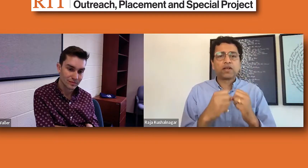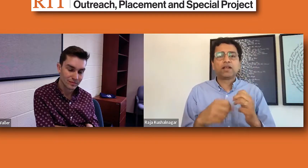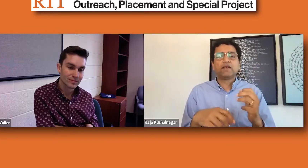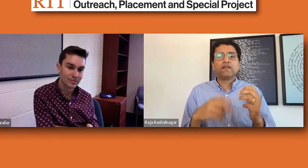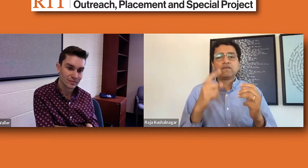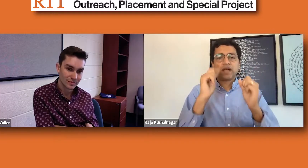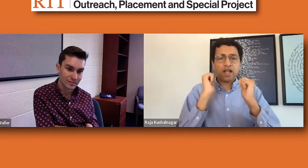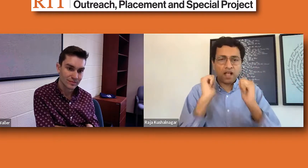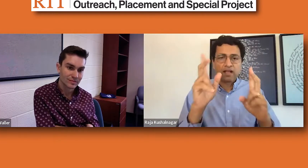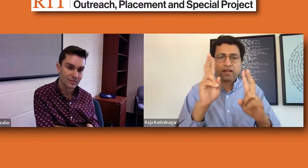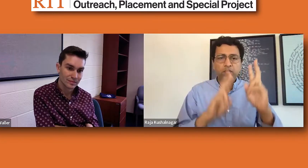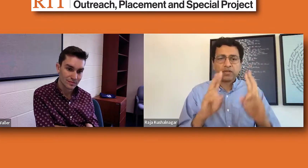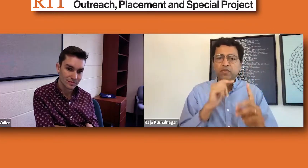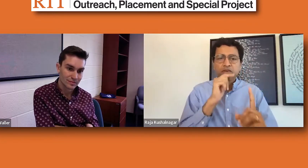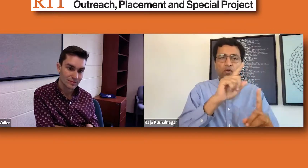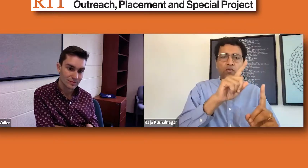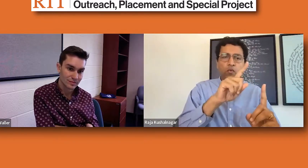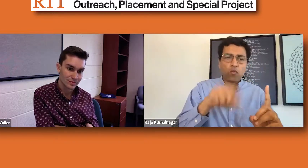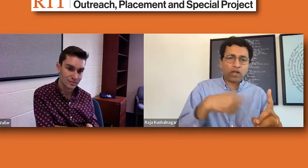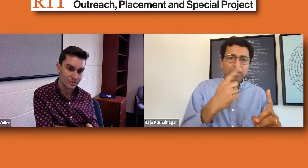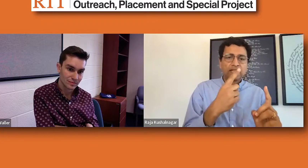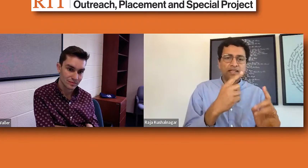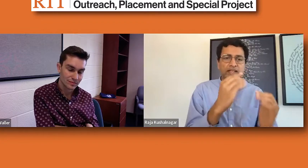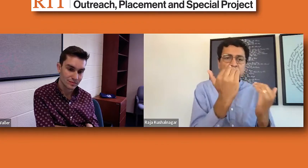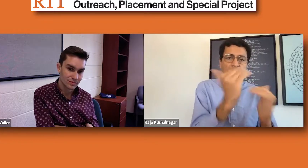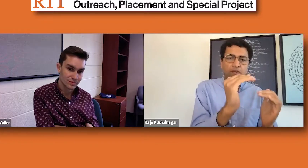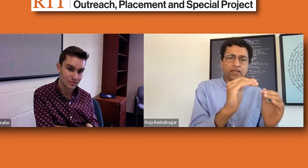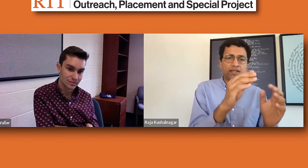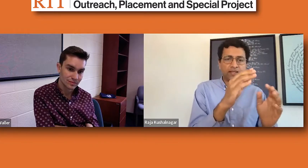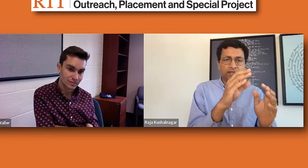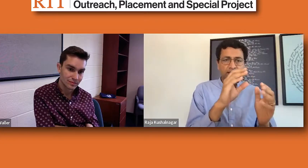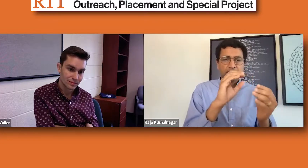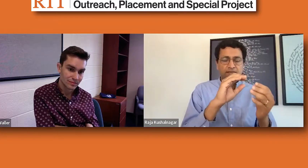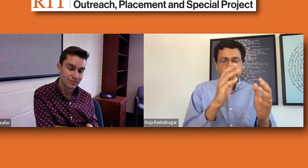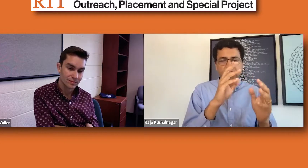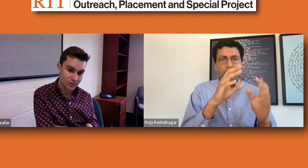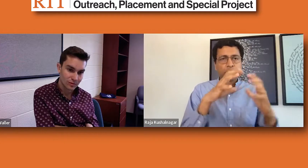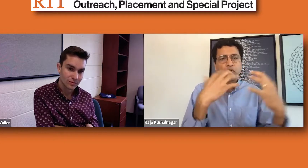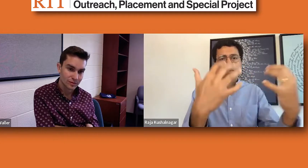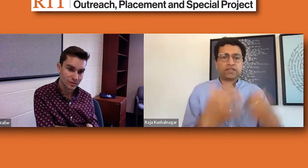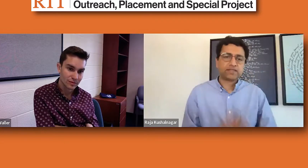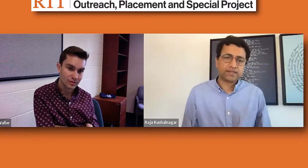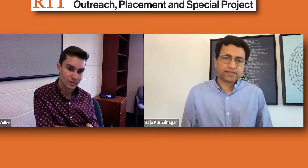So it's really valuable to get all those perspectives, not just a limited view